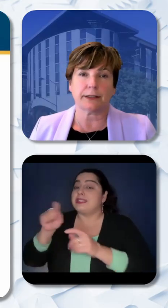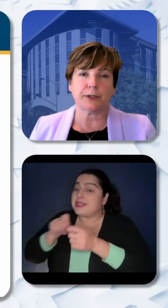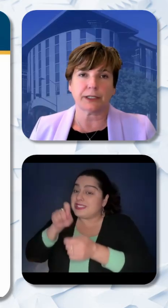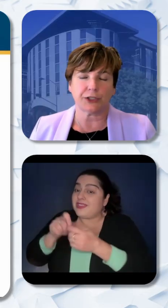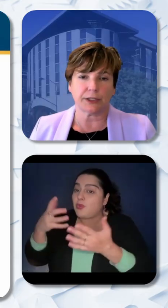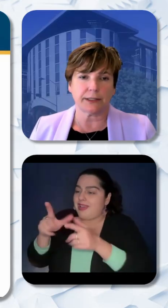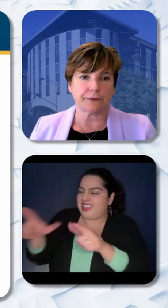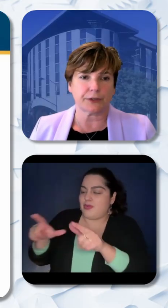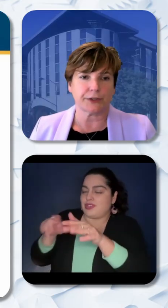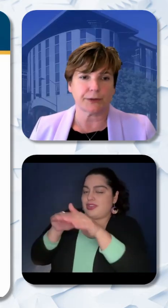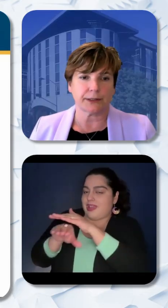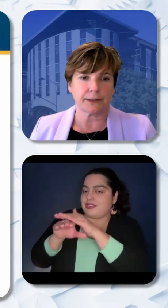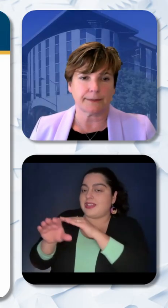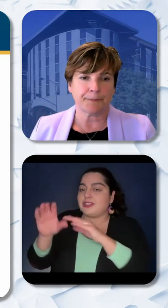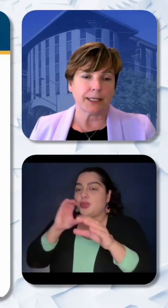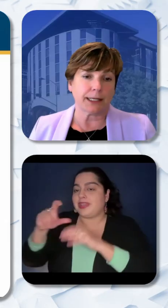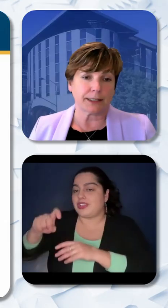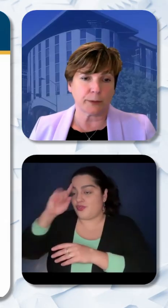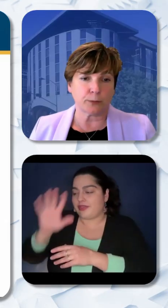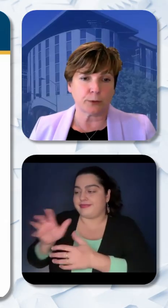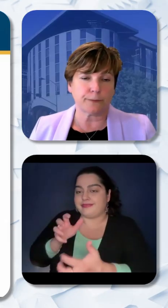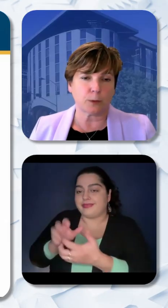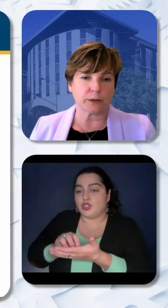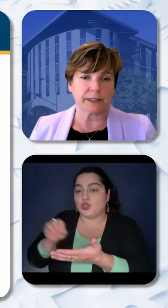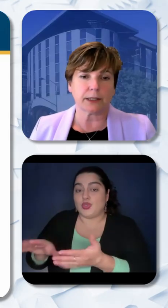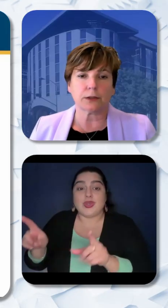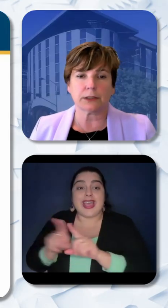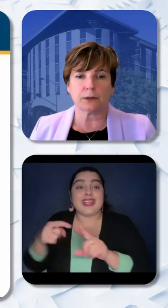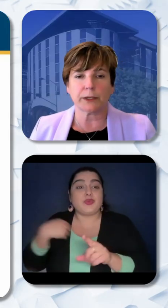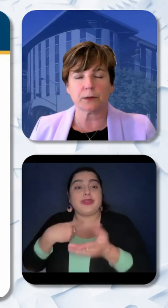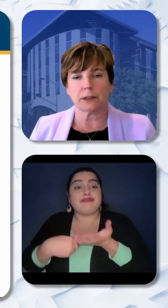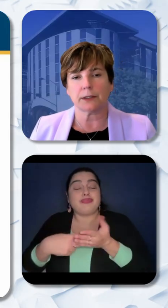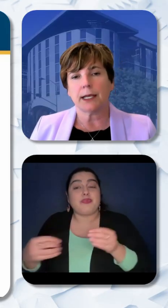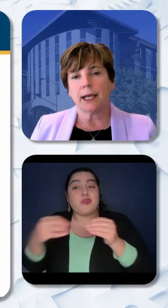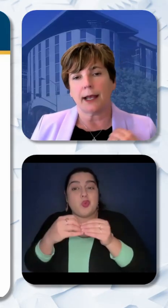and communication needs of our students. And as we move forward, we'll take a quicker look